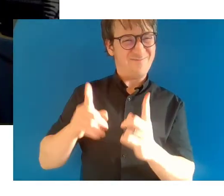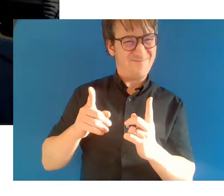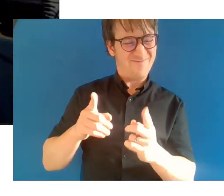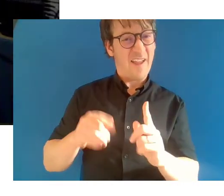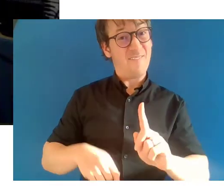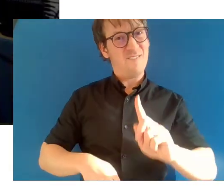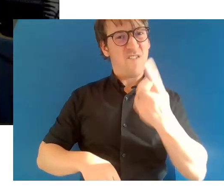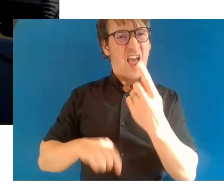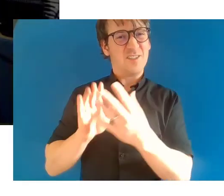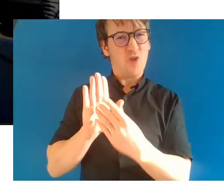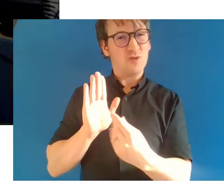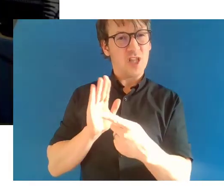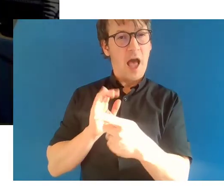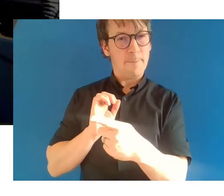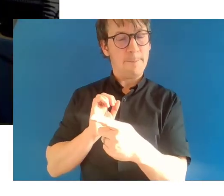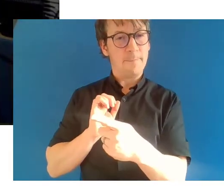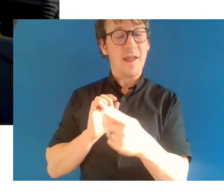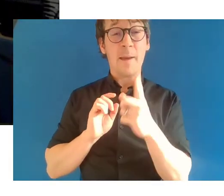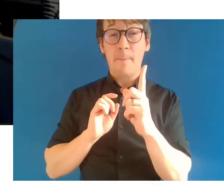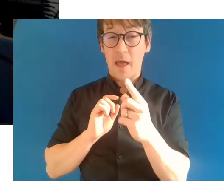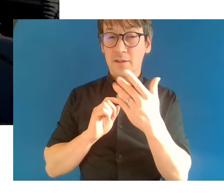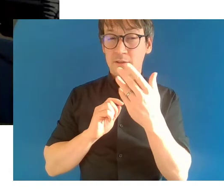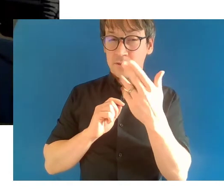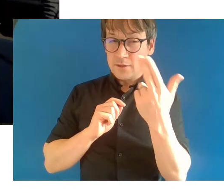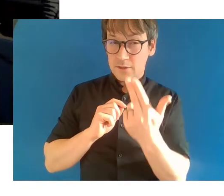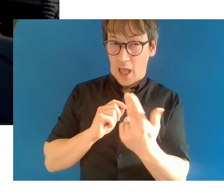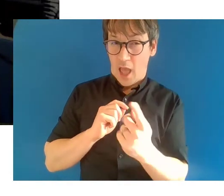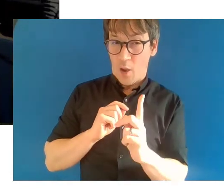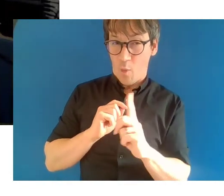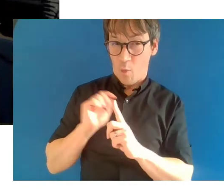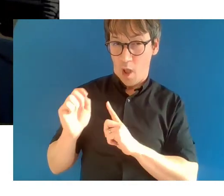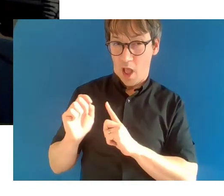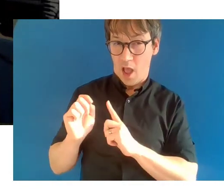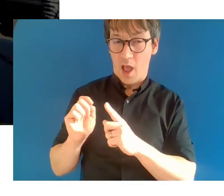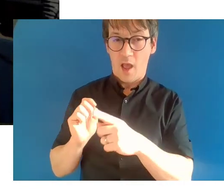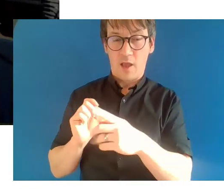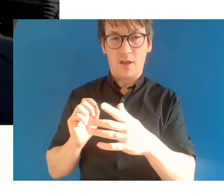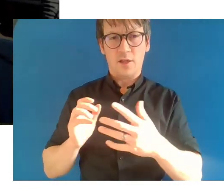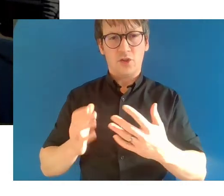But it also looks the way it is because we've designed it to be really strong enough to